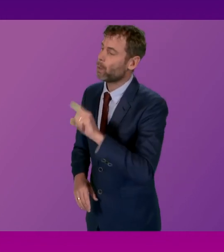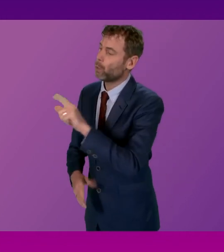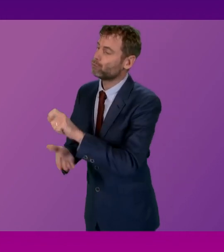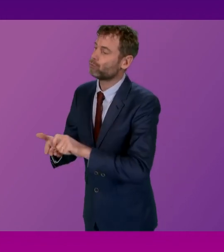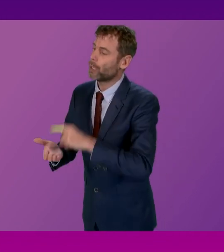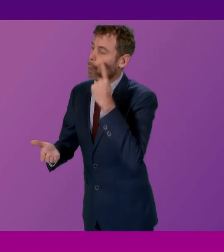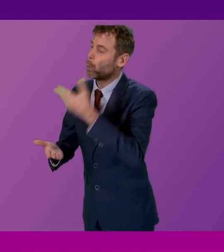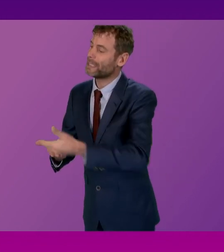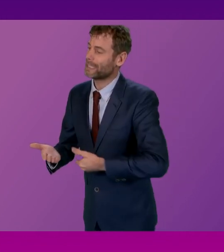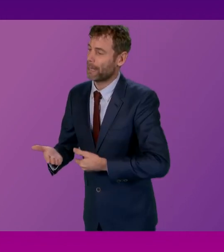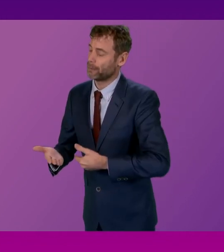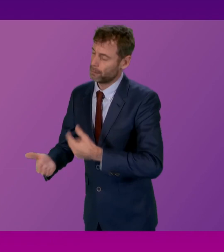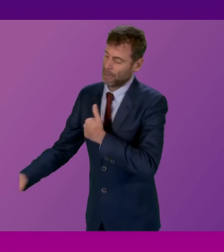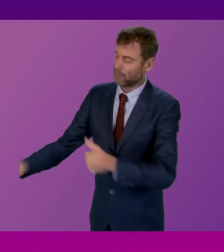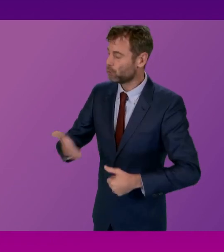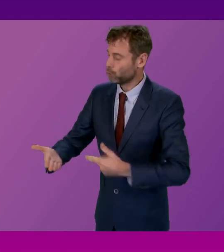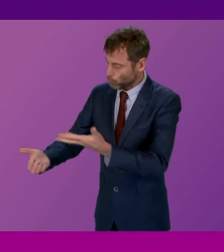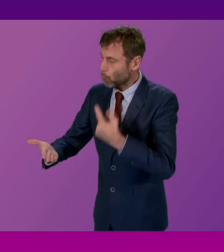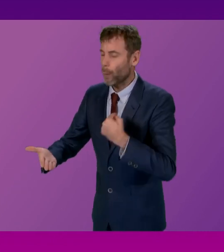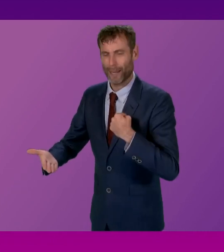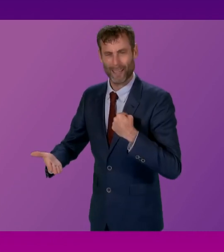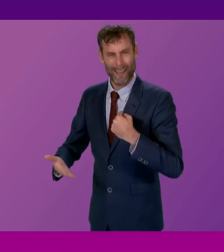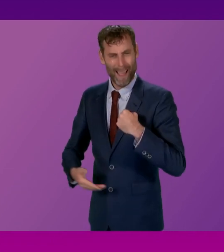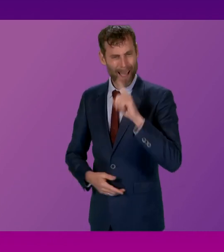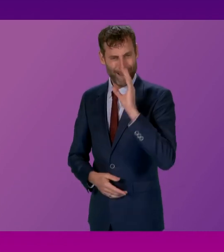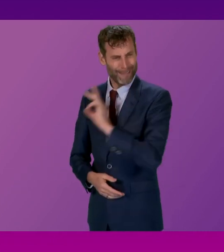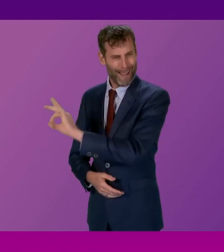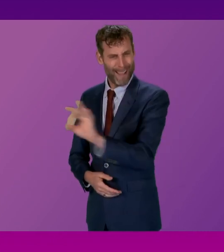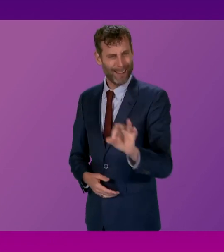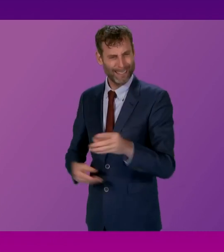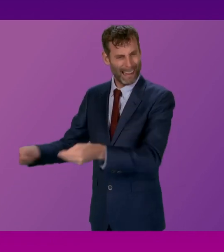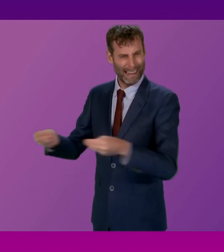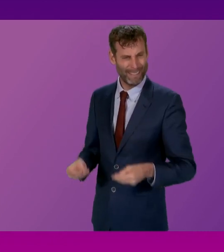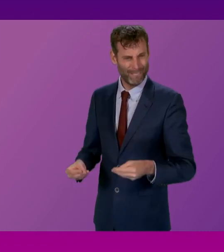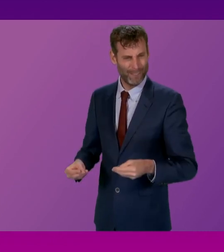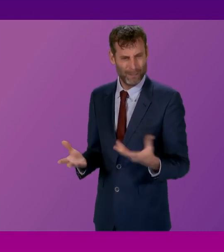I can see what they have or have not handed over, because that is the only way that I